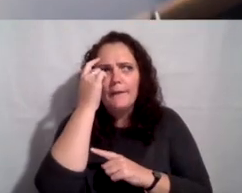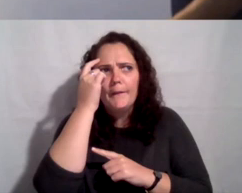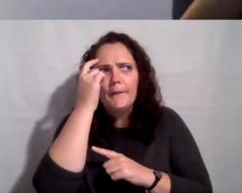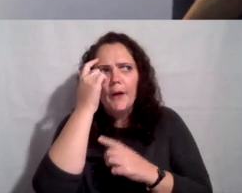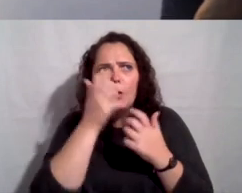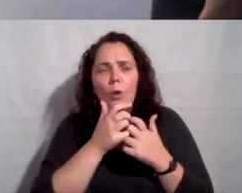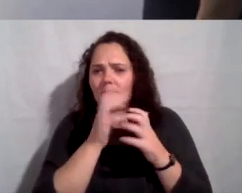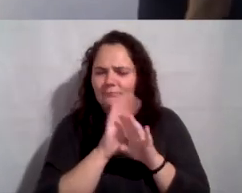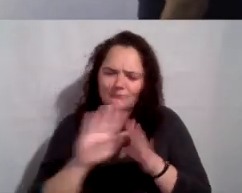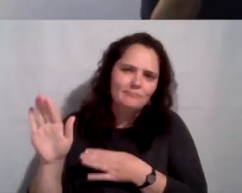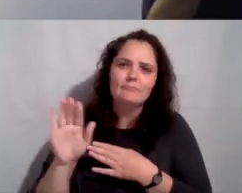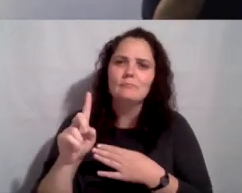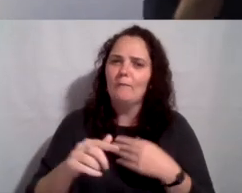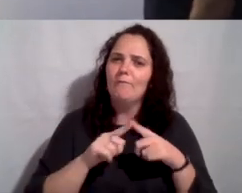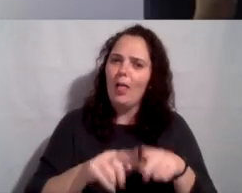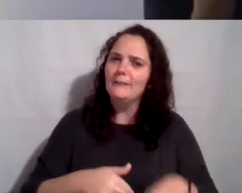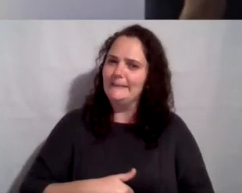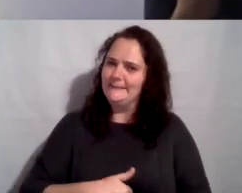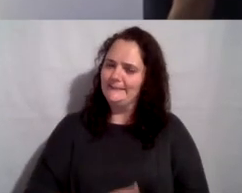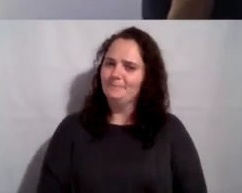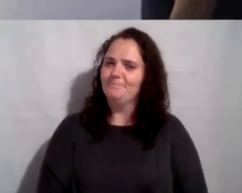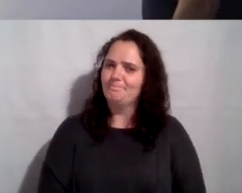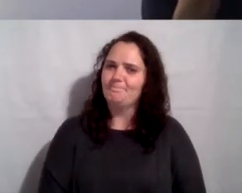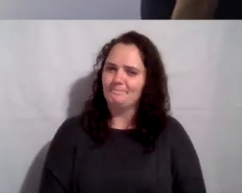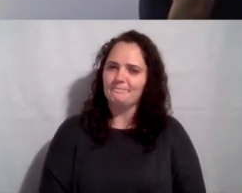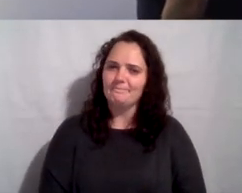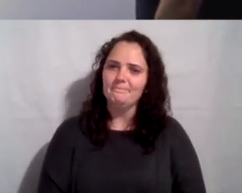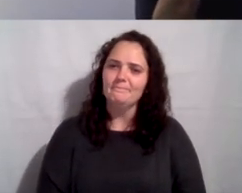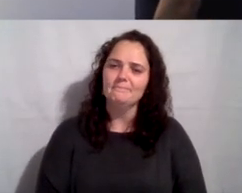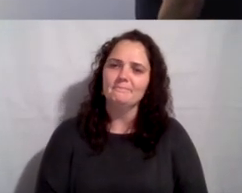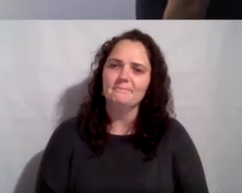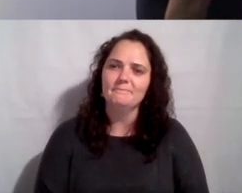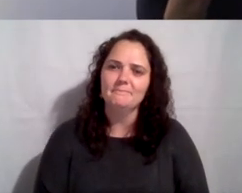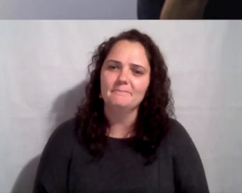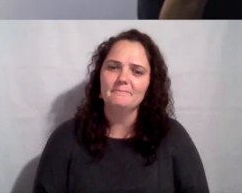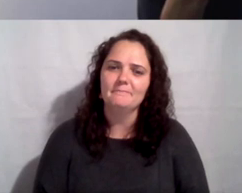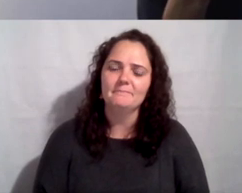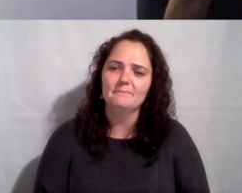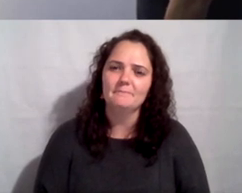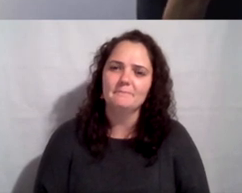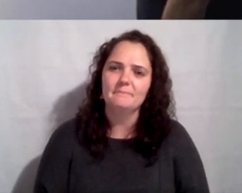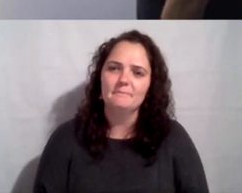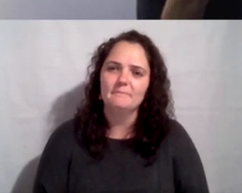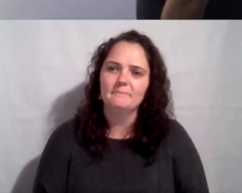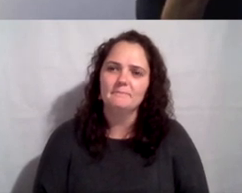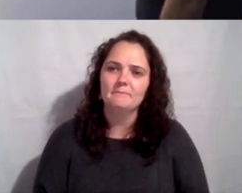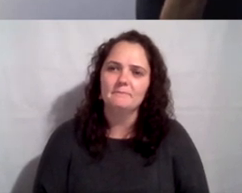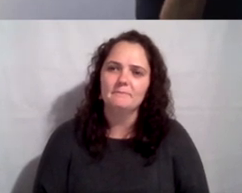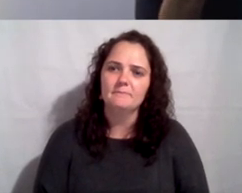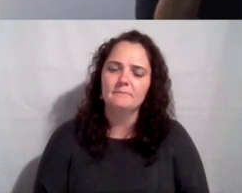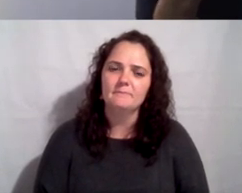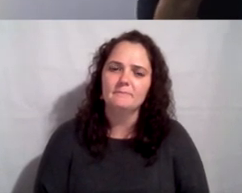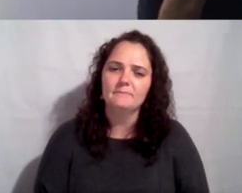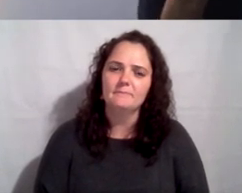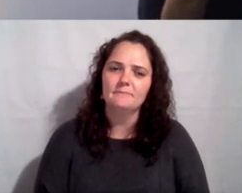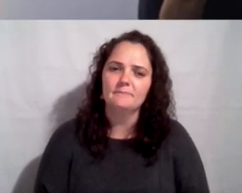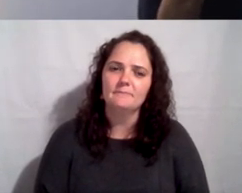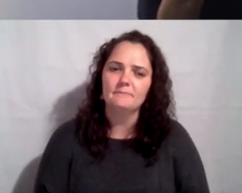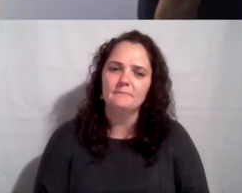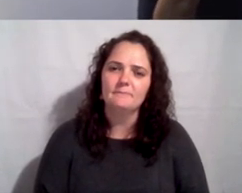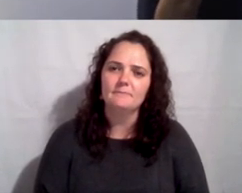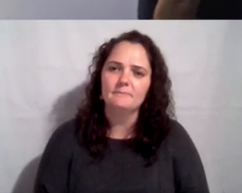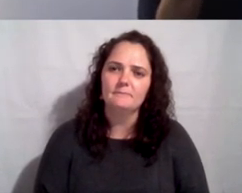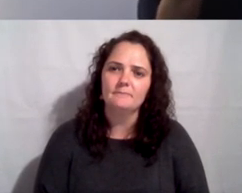of the way.